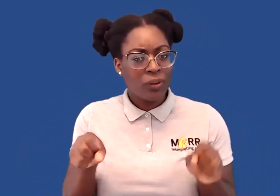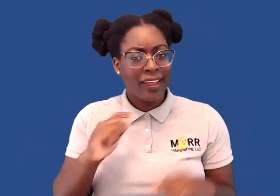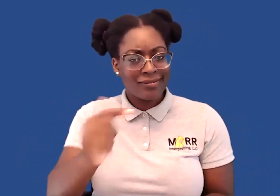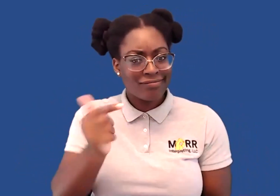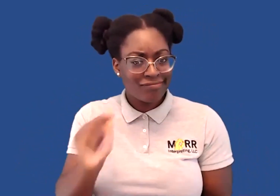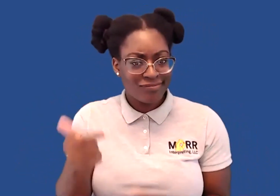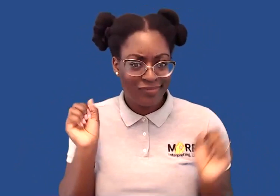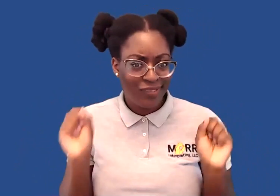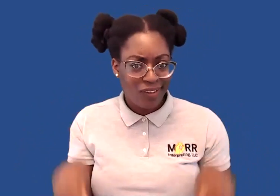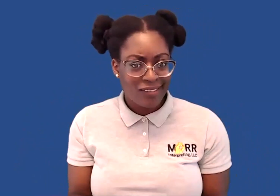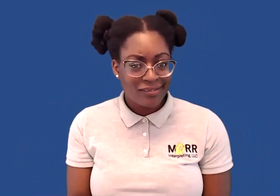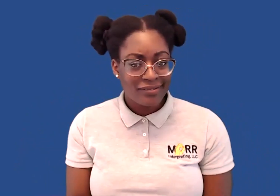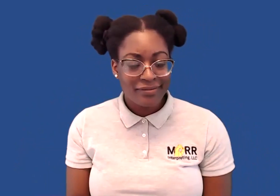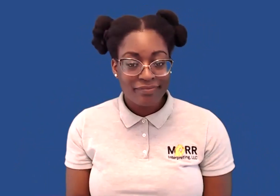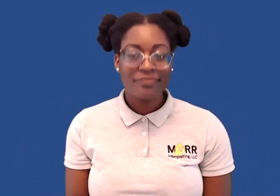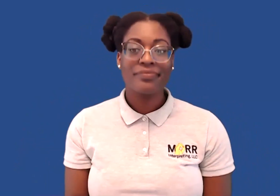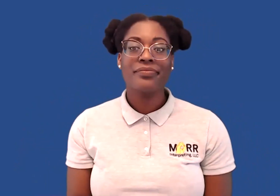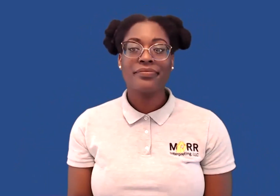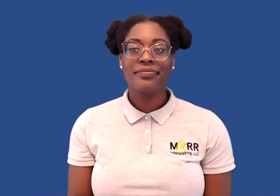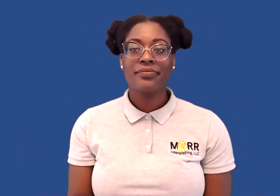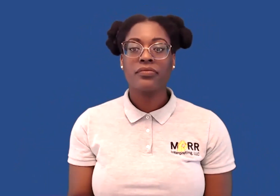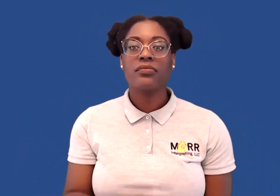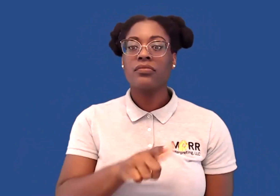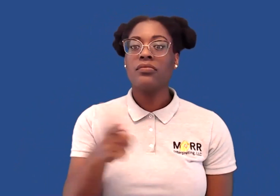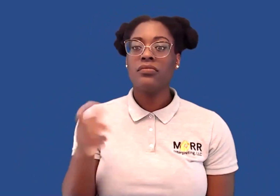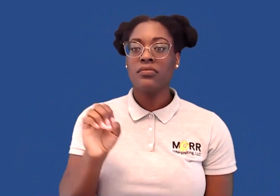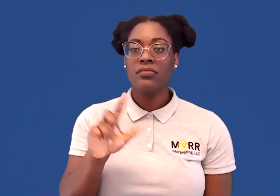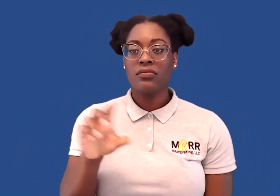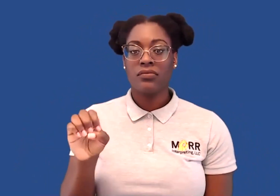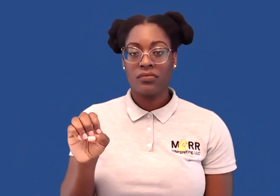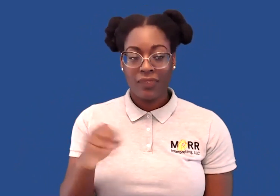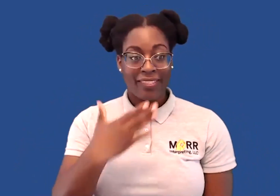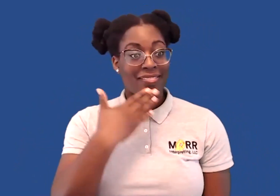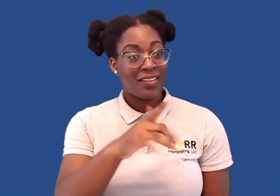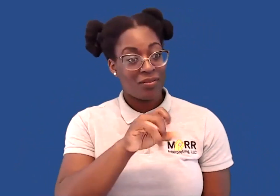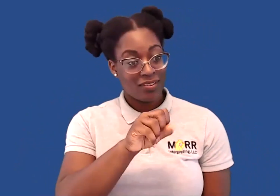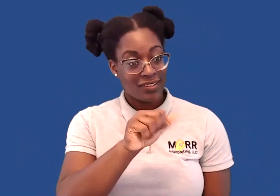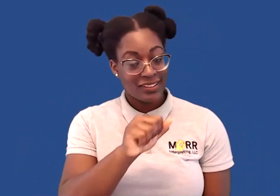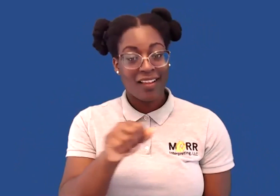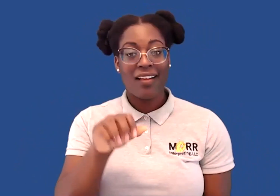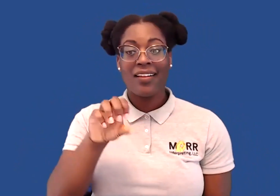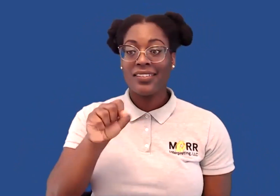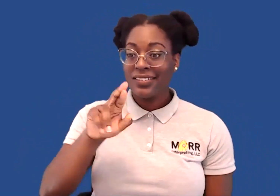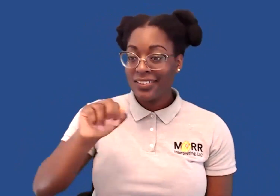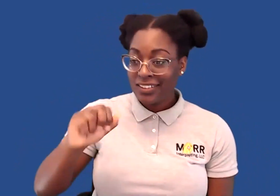[Elle] Okay, Elle again here. Thank you, Lisa and Sarah and Catherine and Elise for the questions.